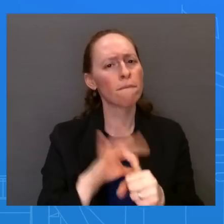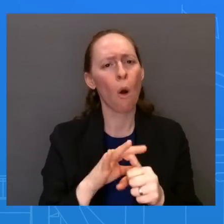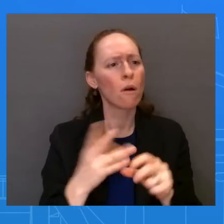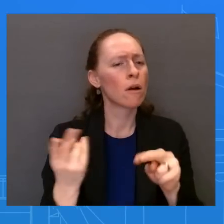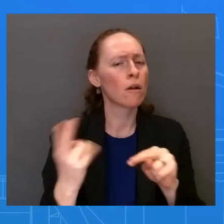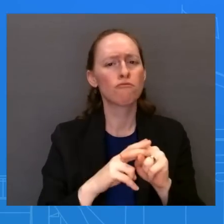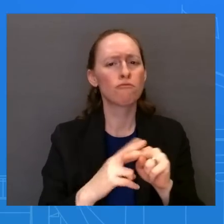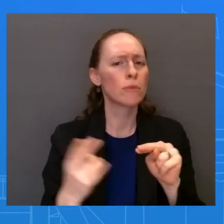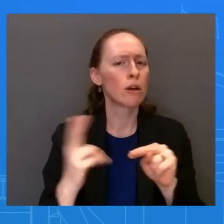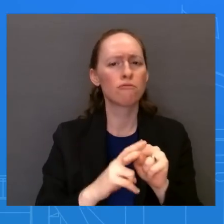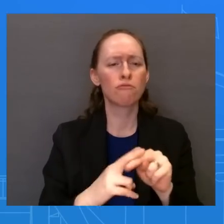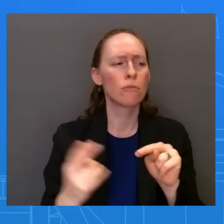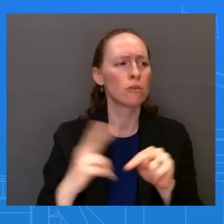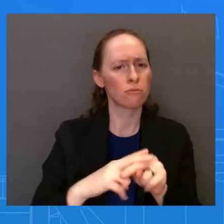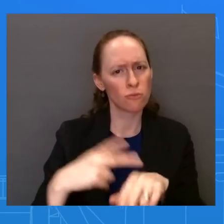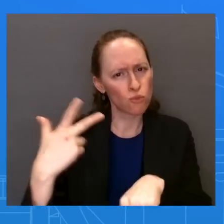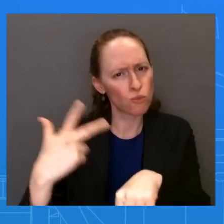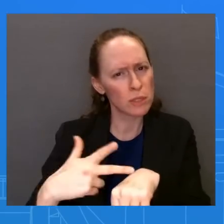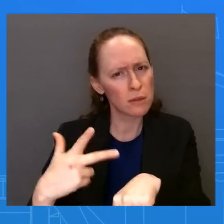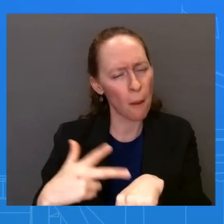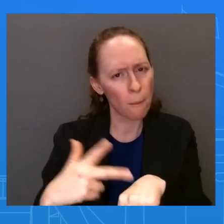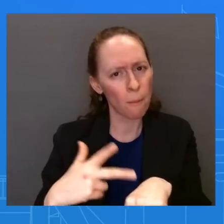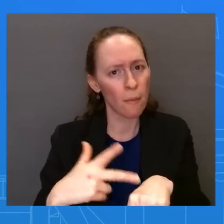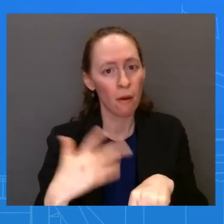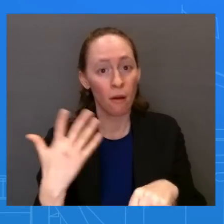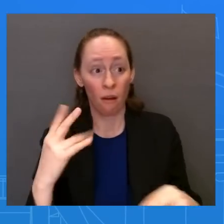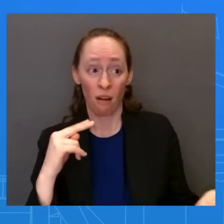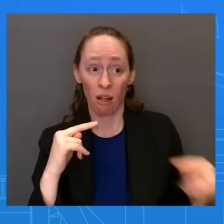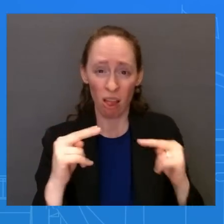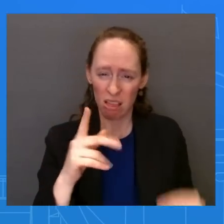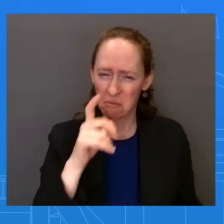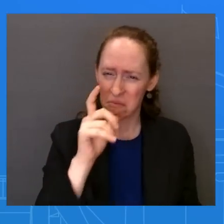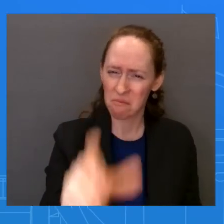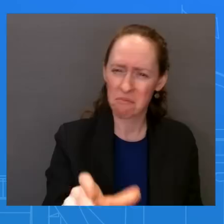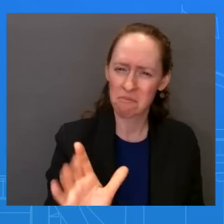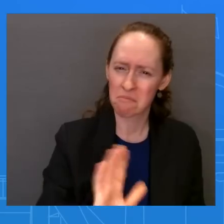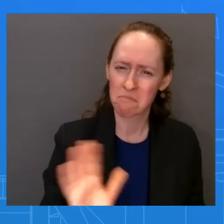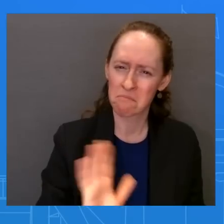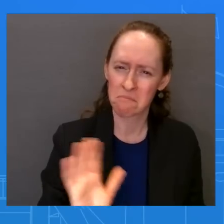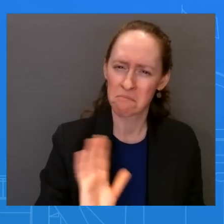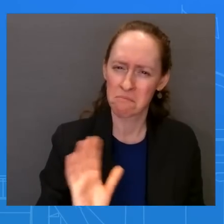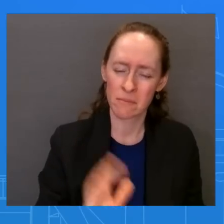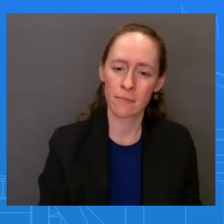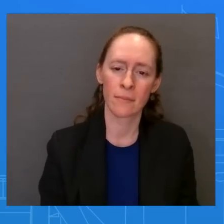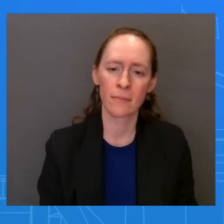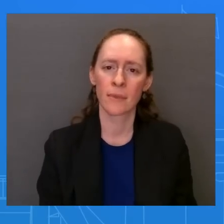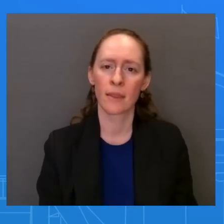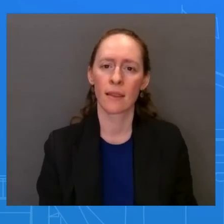It is the -- it is the duty -- the basic duty of Congress to get that done.